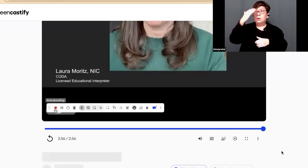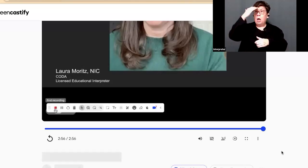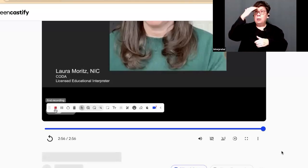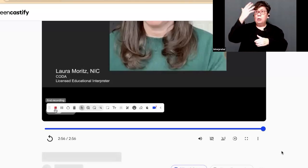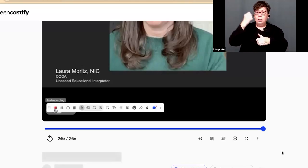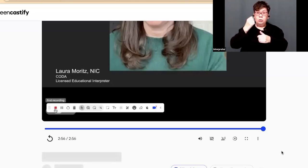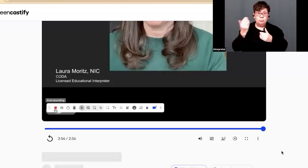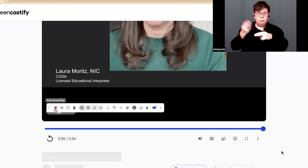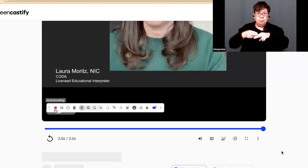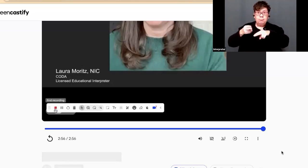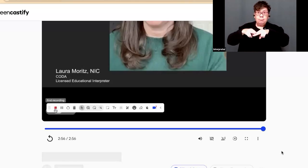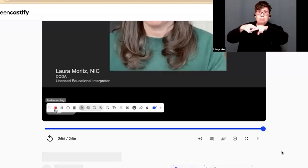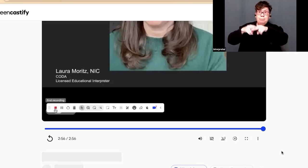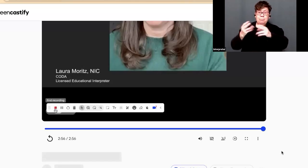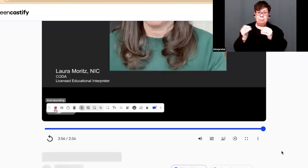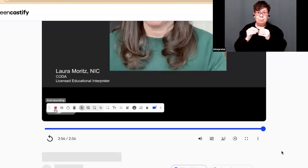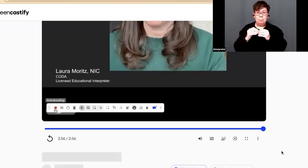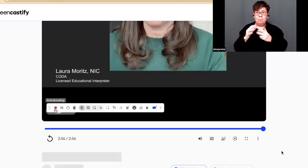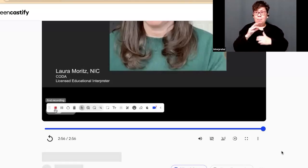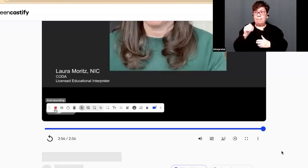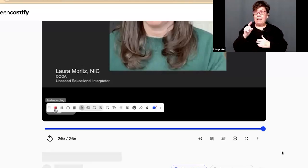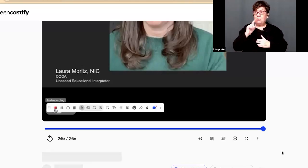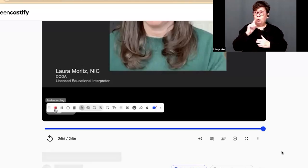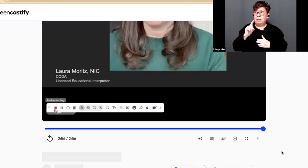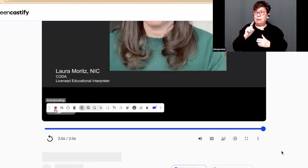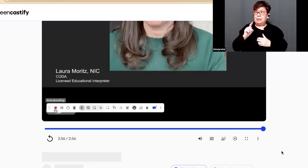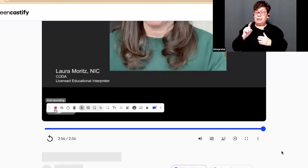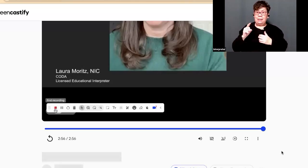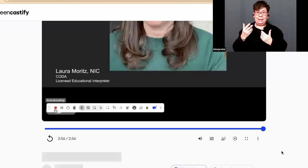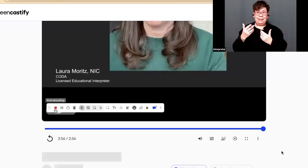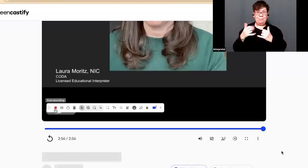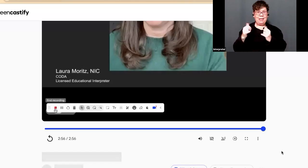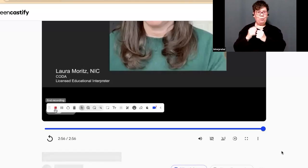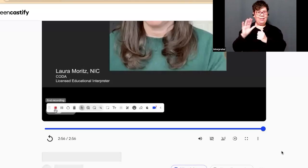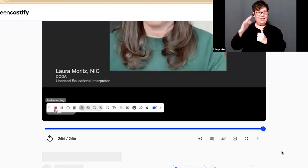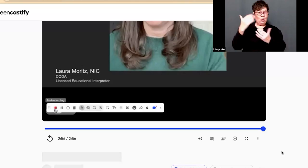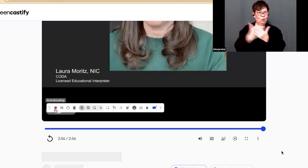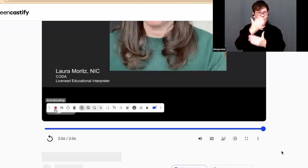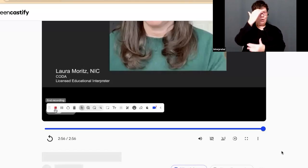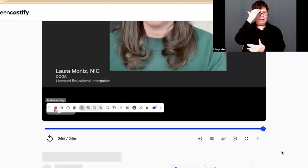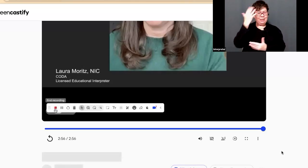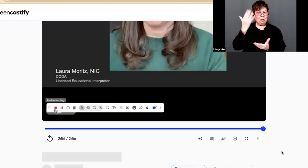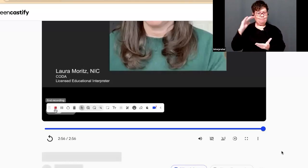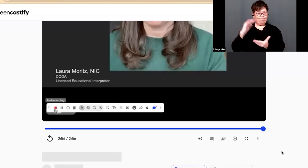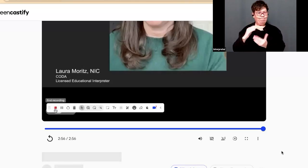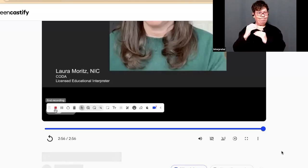and being able to really play with what they're learning. So really, what it comes down to,